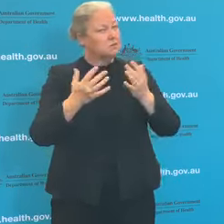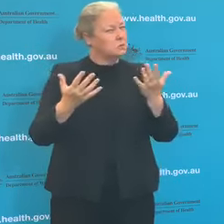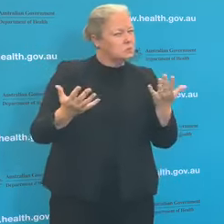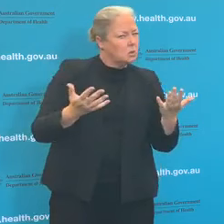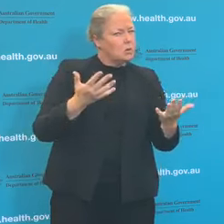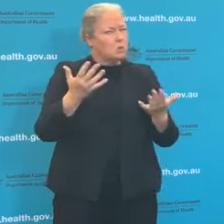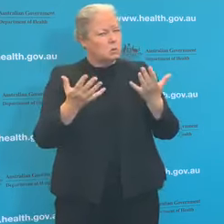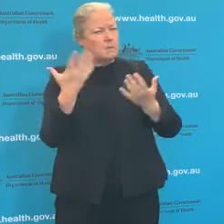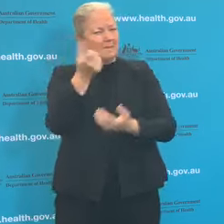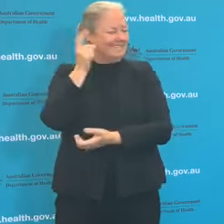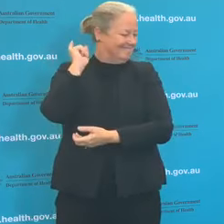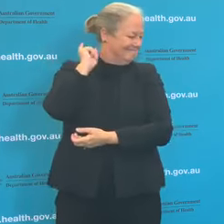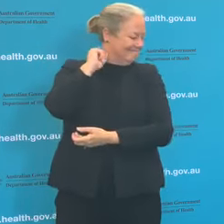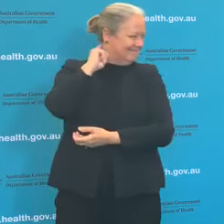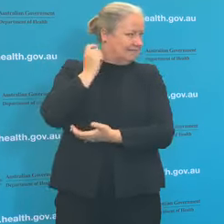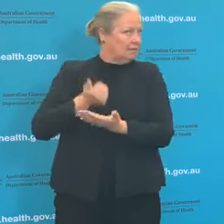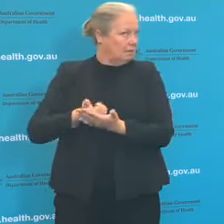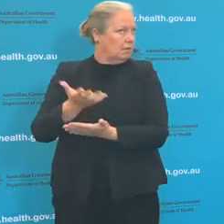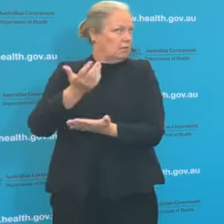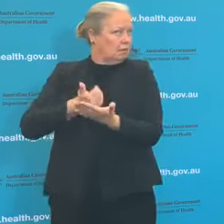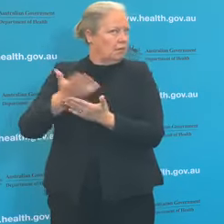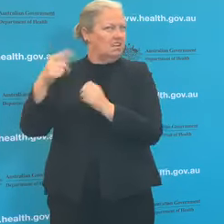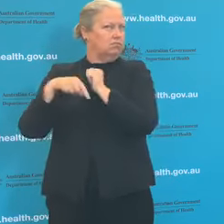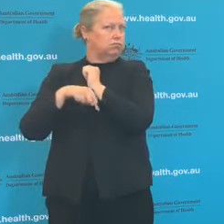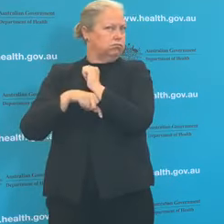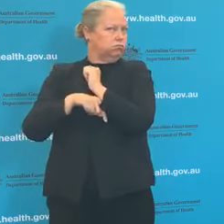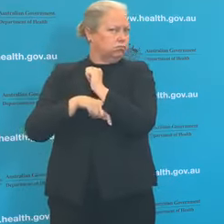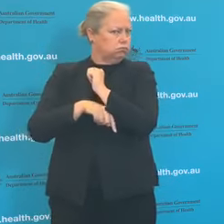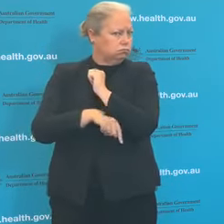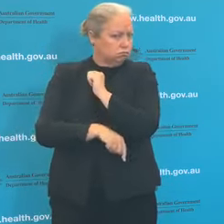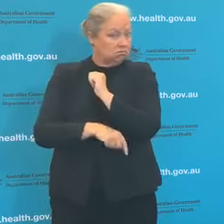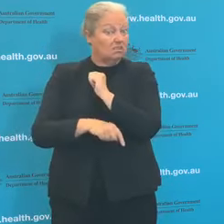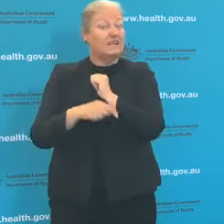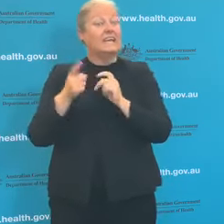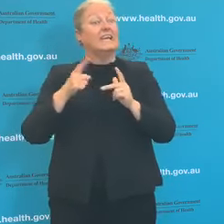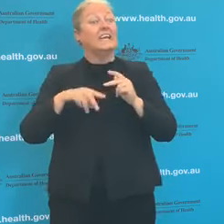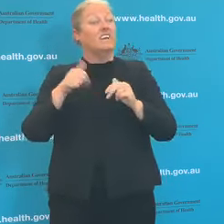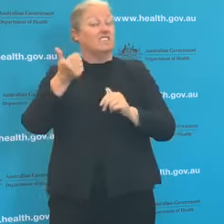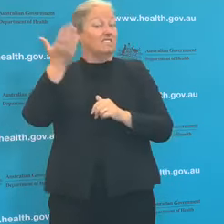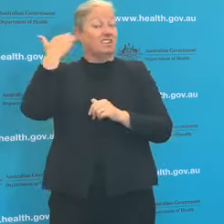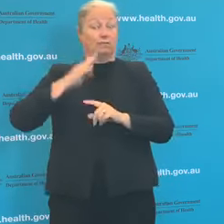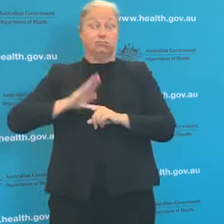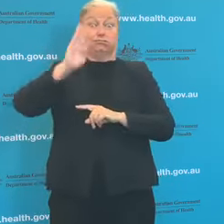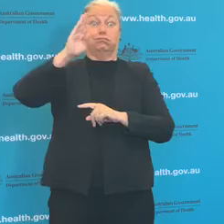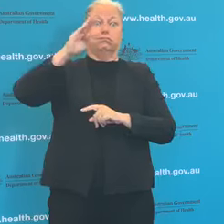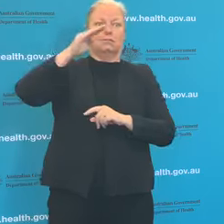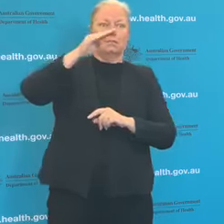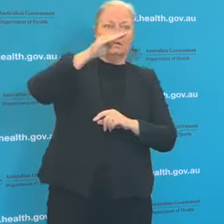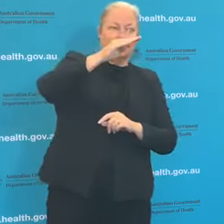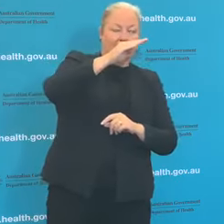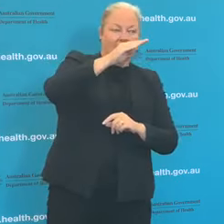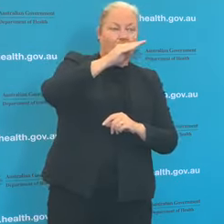and would our system be ready for another outbreak if it were to occur? So, I think that's what the National Cabinet were very